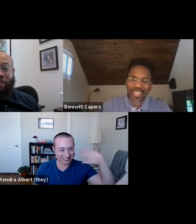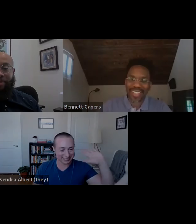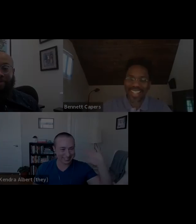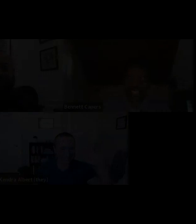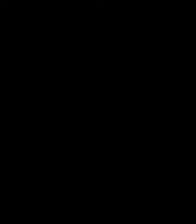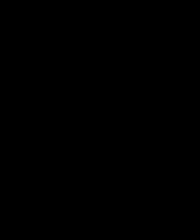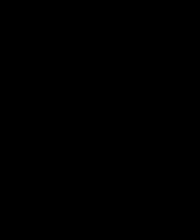Thank you.